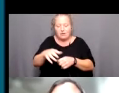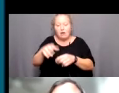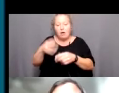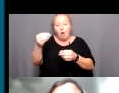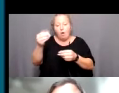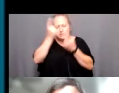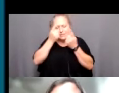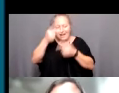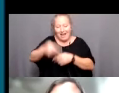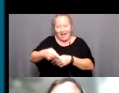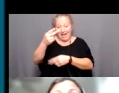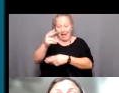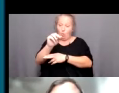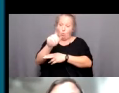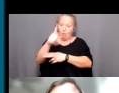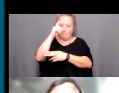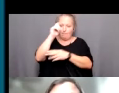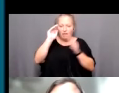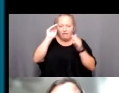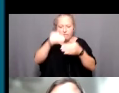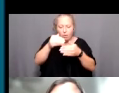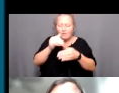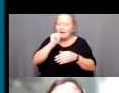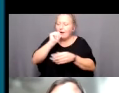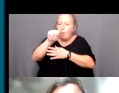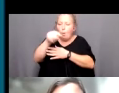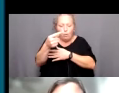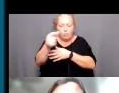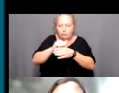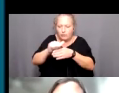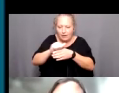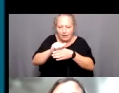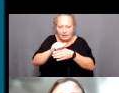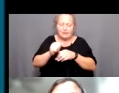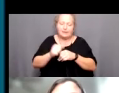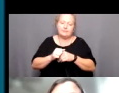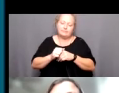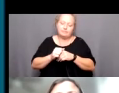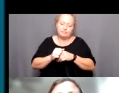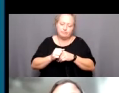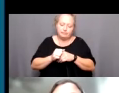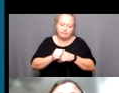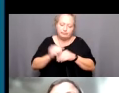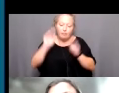because they focus on more than just training. so focusing on core